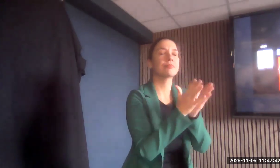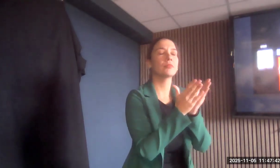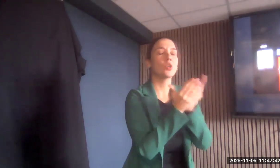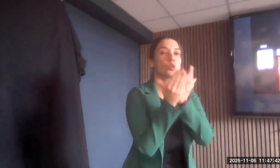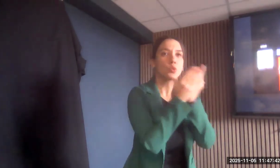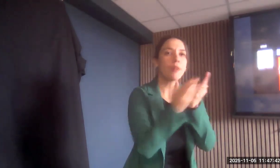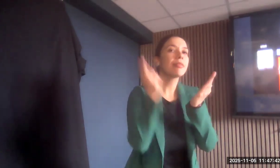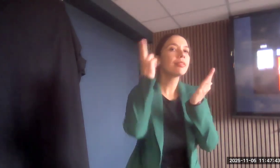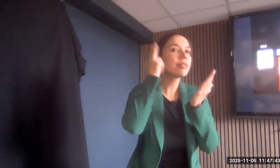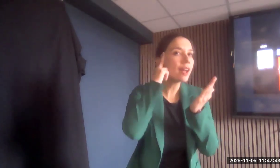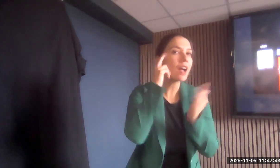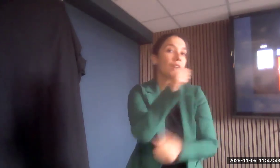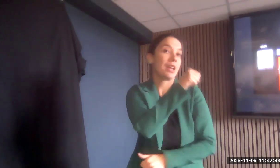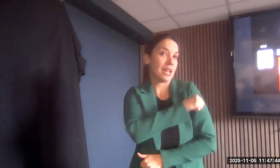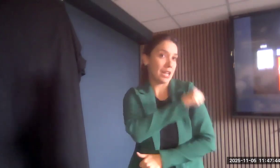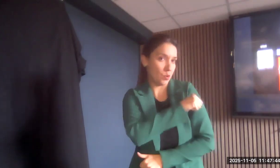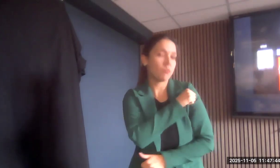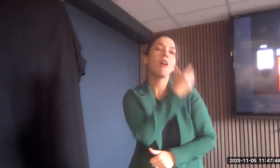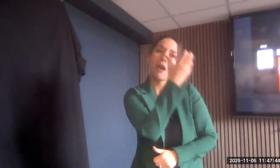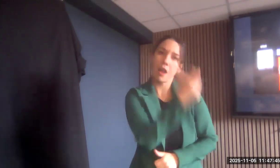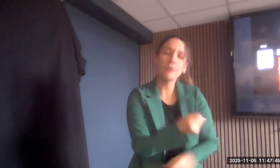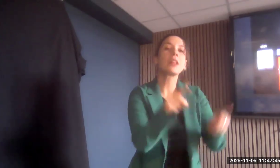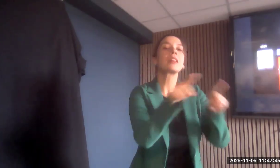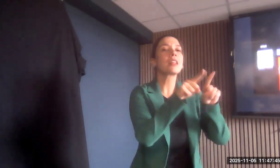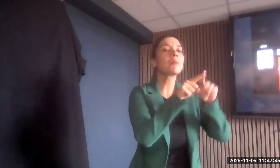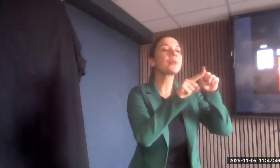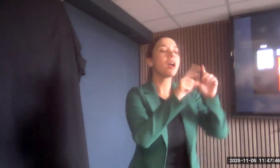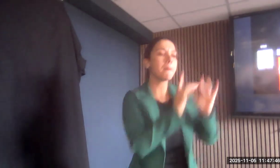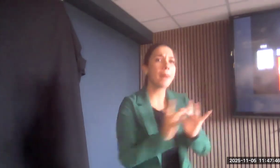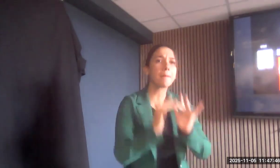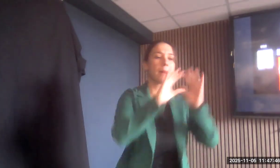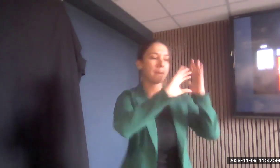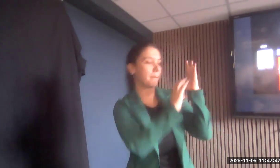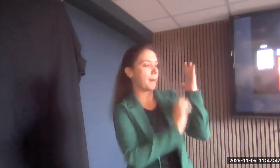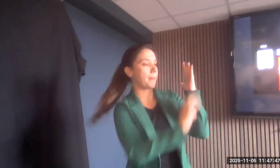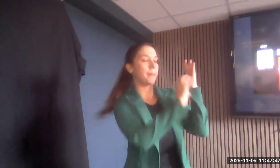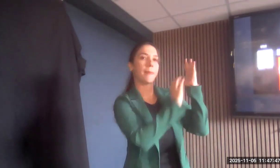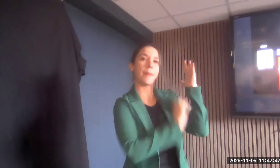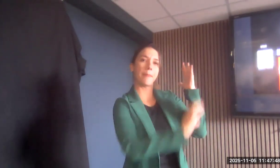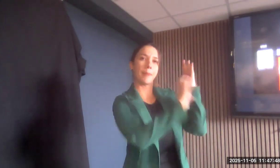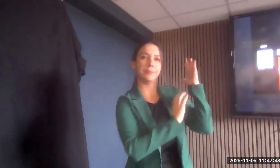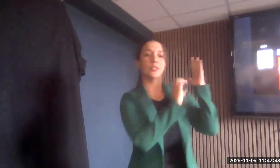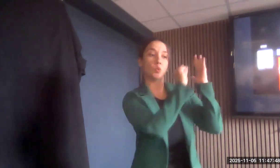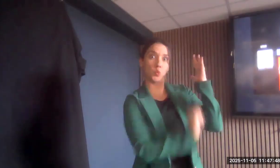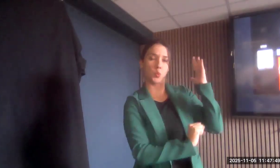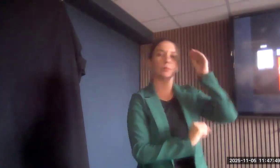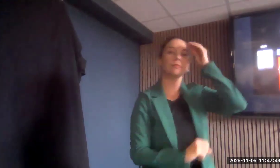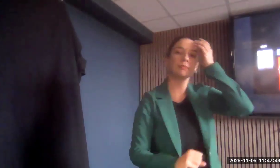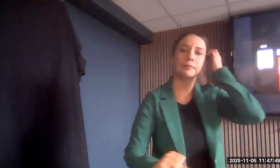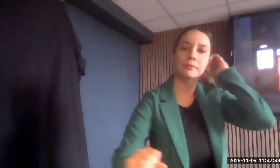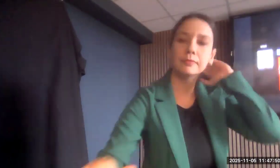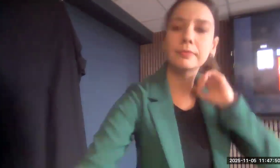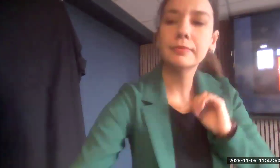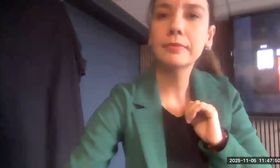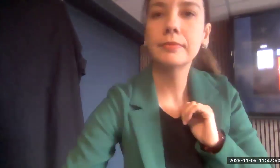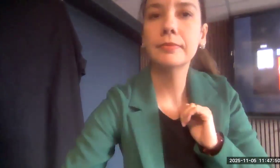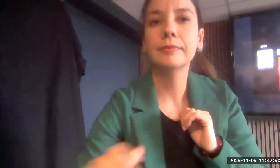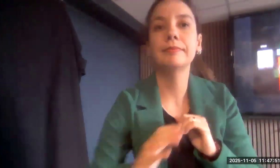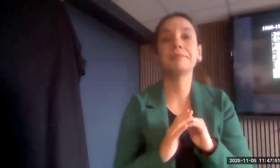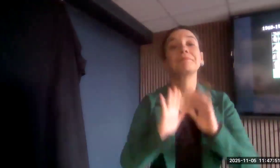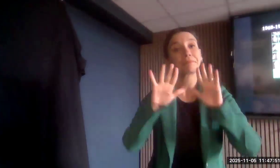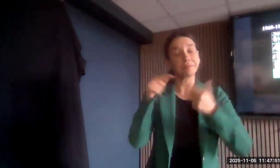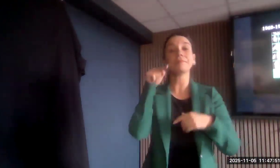and if we think about schools for the deaf, I mentioned a previous school for the deaf in Rio de Janeiro, so people in that locality were very well connected